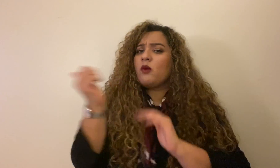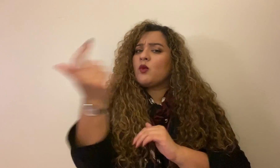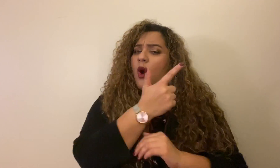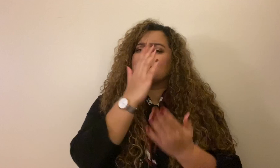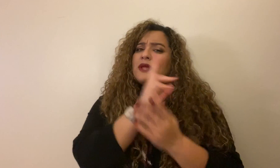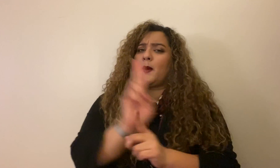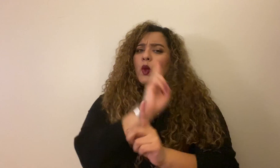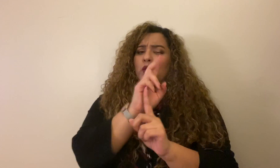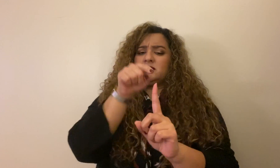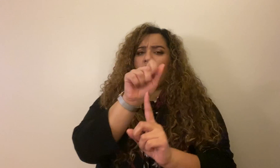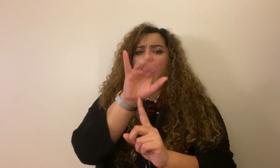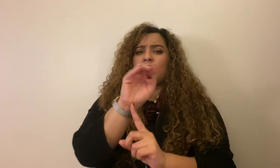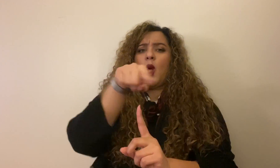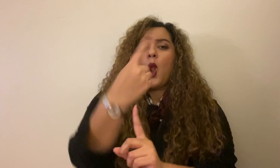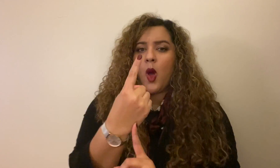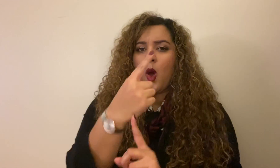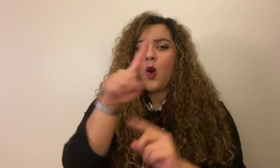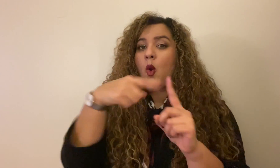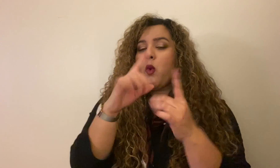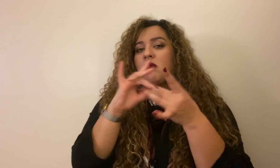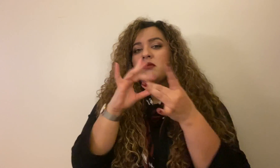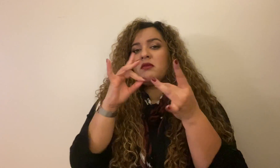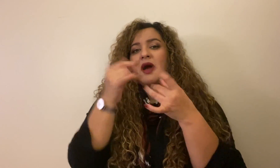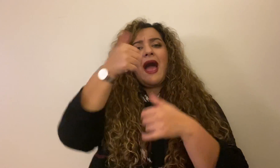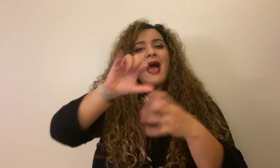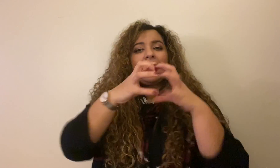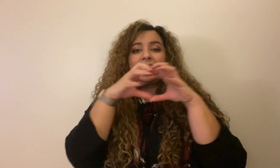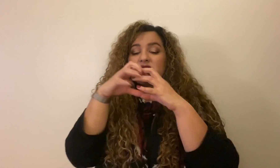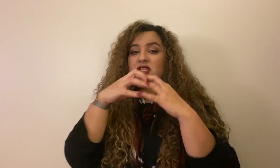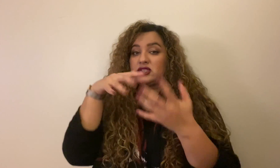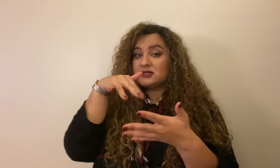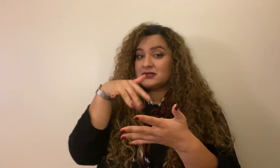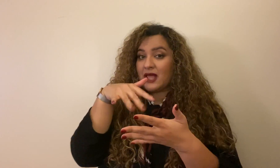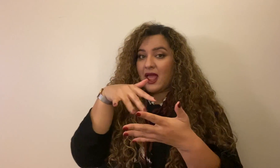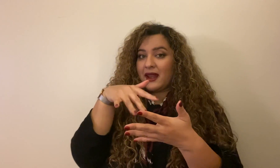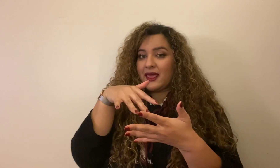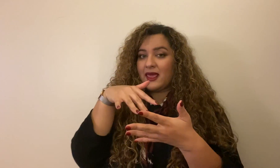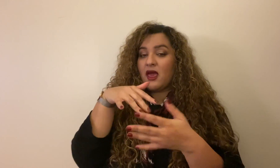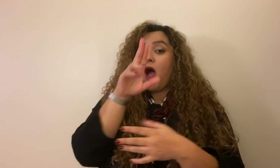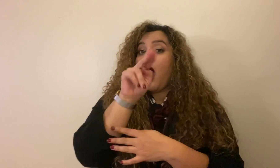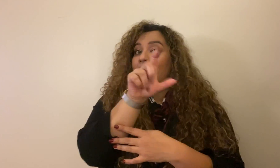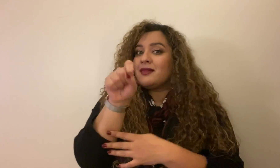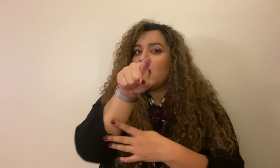We ask you to cease from using this alone for any study about intersectionality